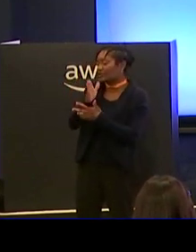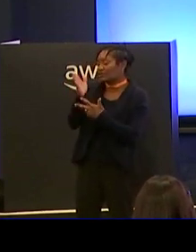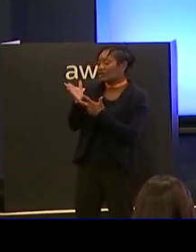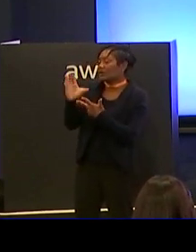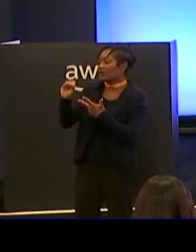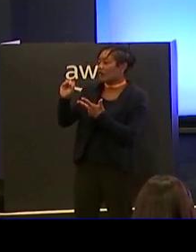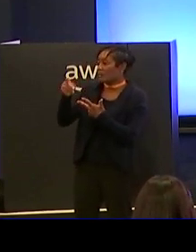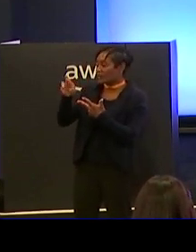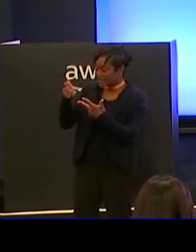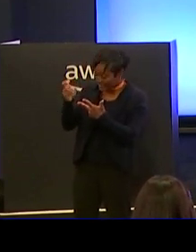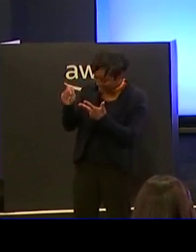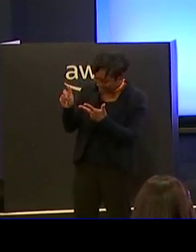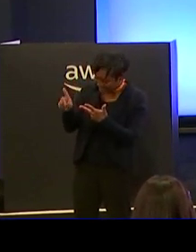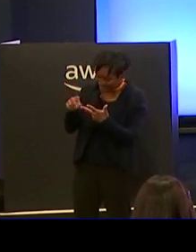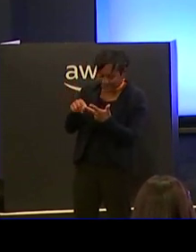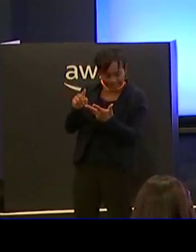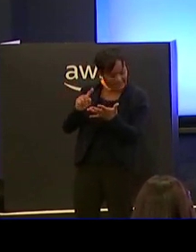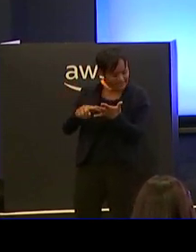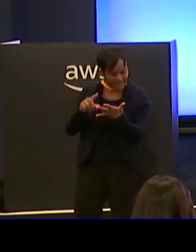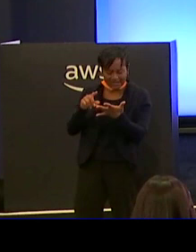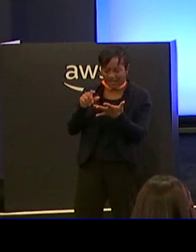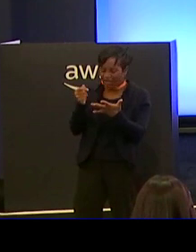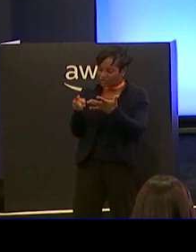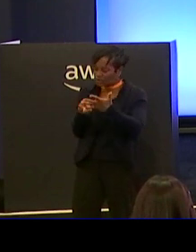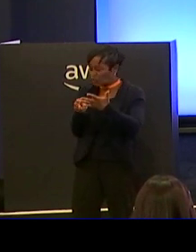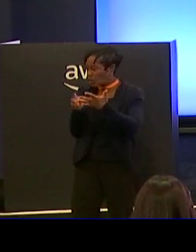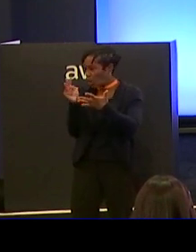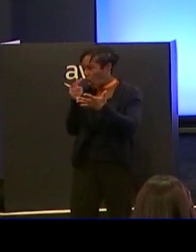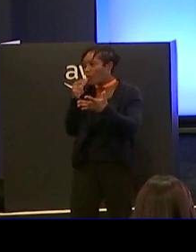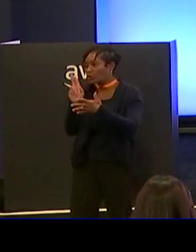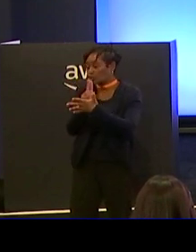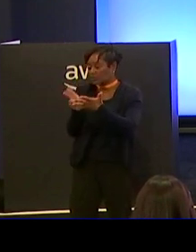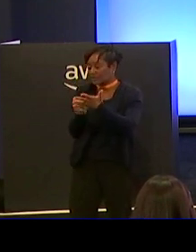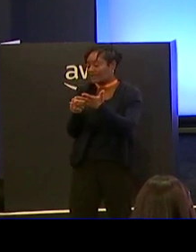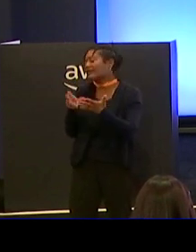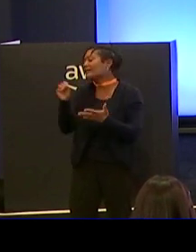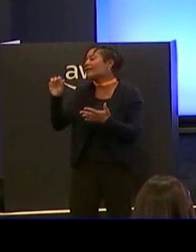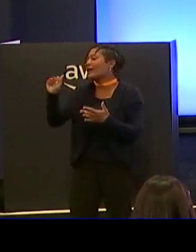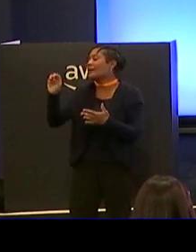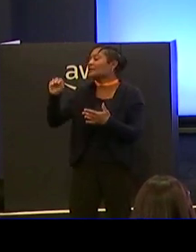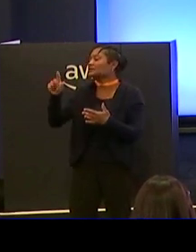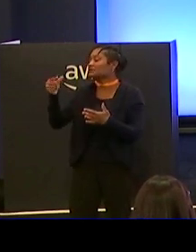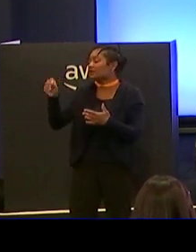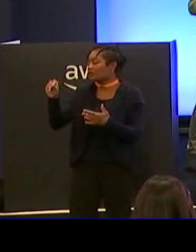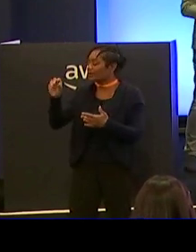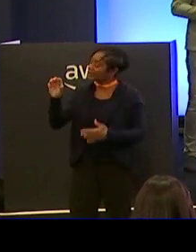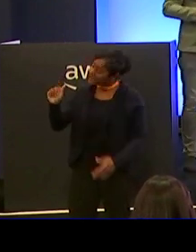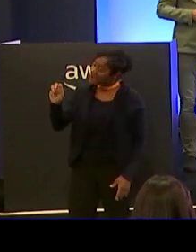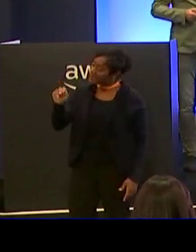that's used in each scenario, and Amazon API gateway. Now, this could of course be,